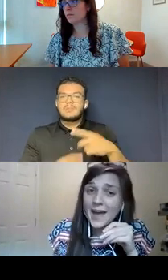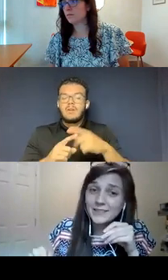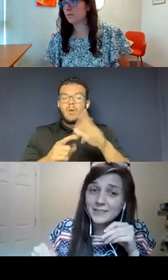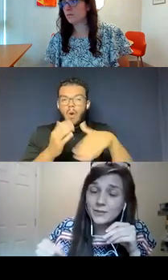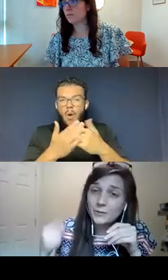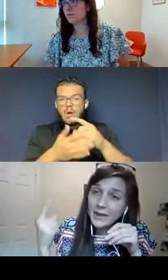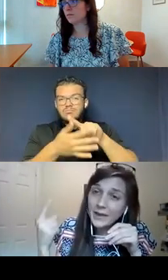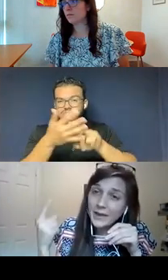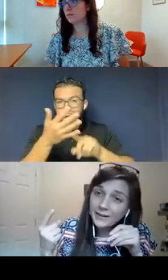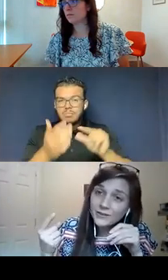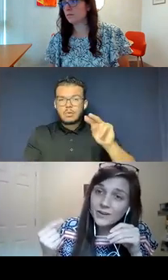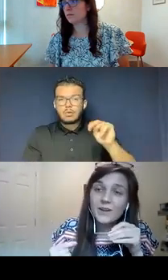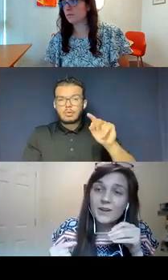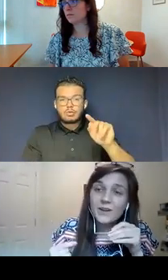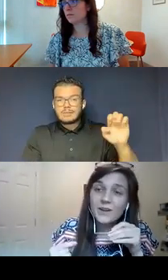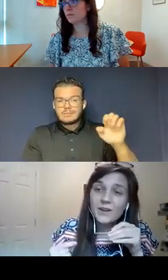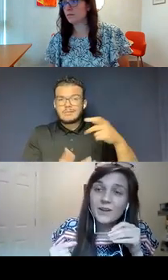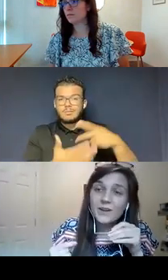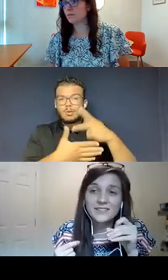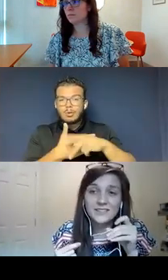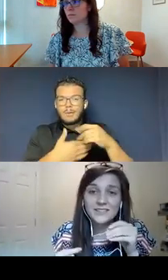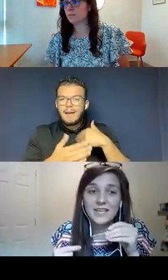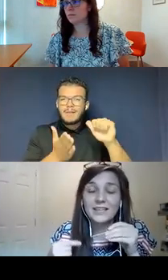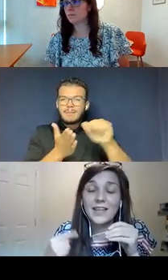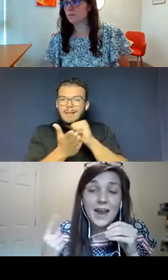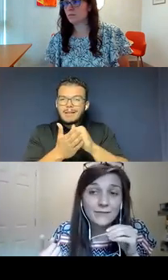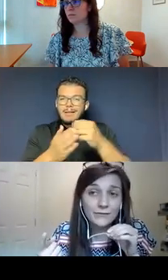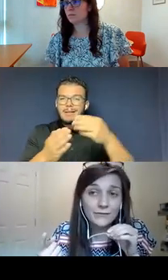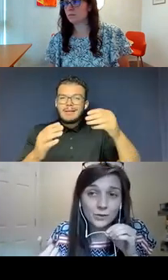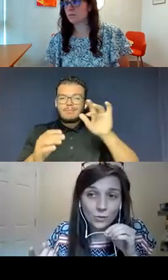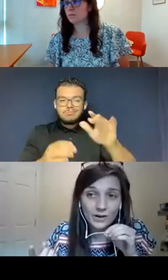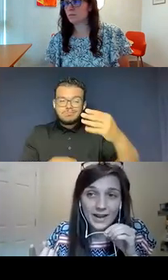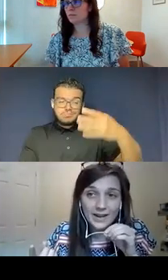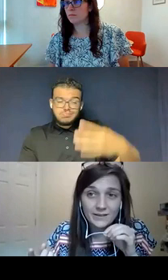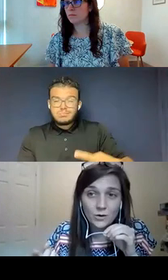has its own page where you can access the live recording